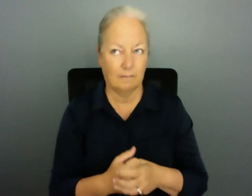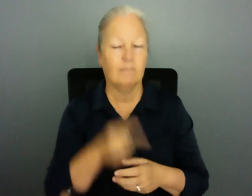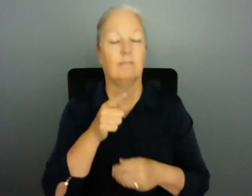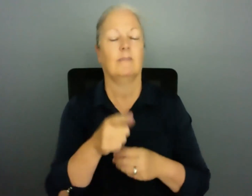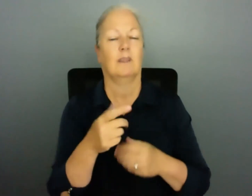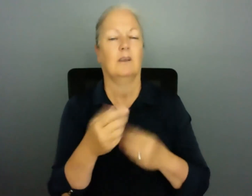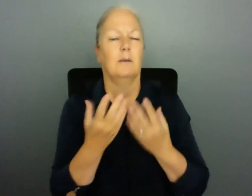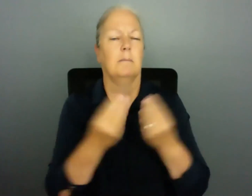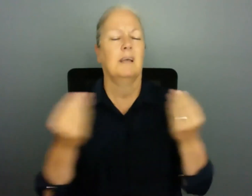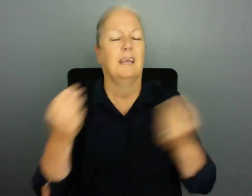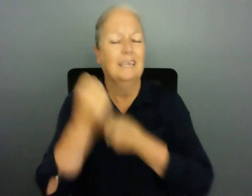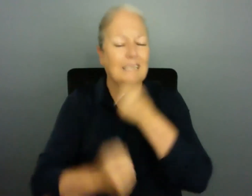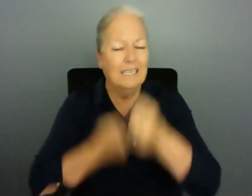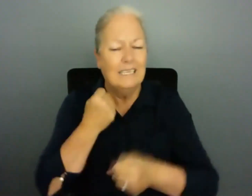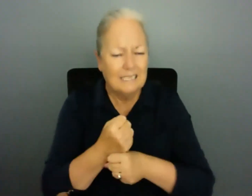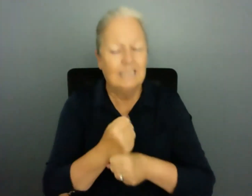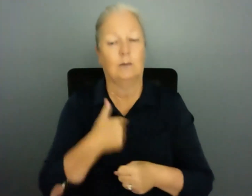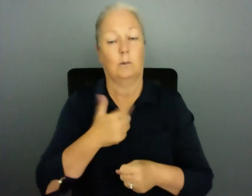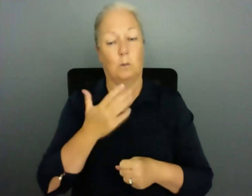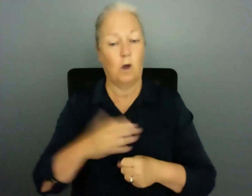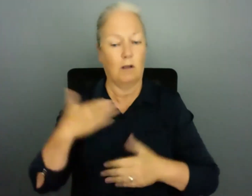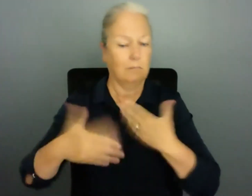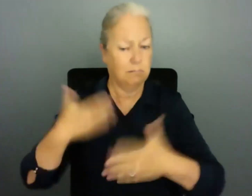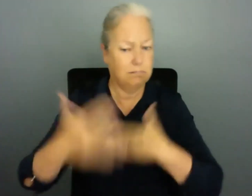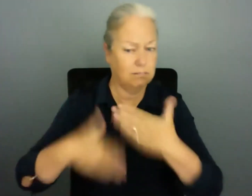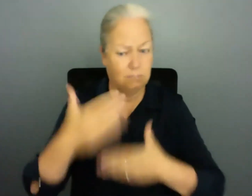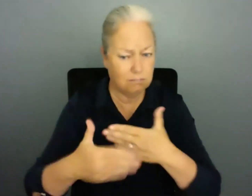to get the side event at the ecosoc youth forum i sincerely hope that this is this is